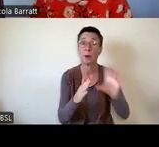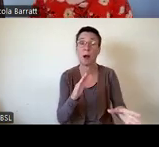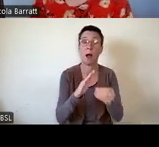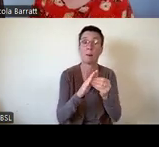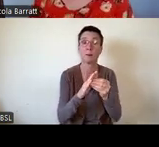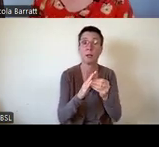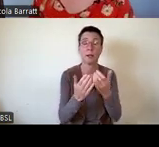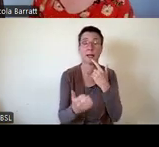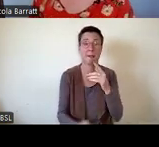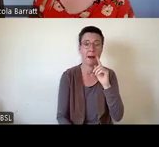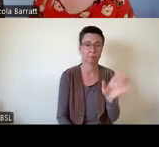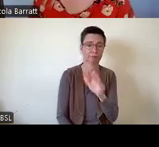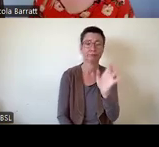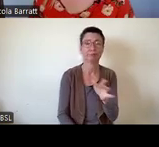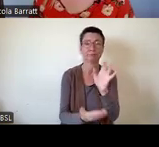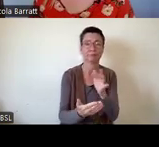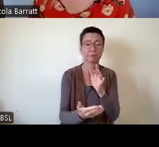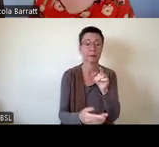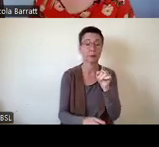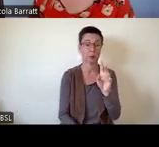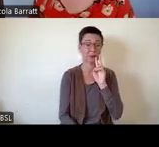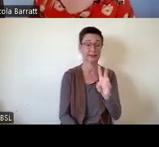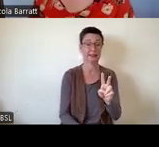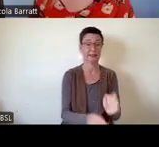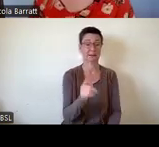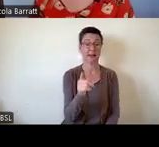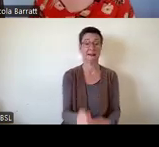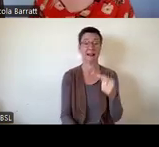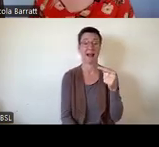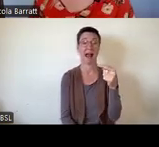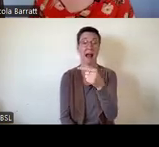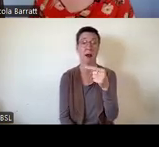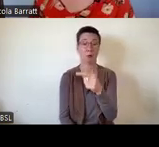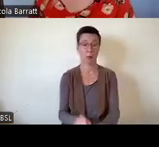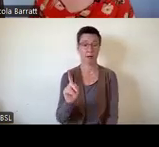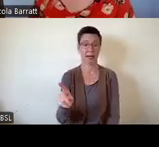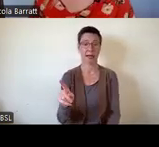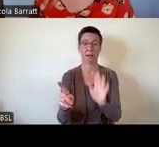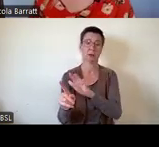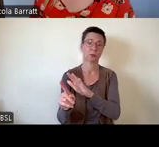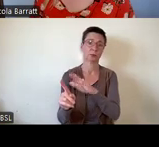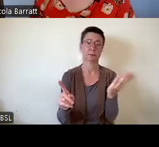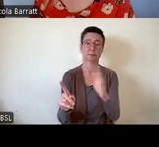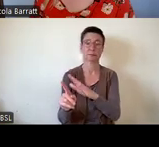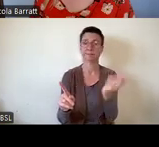You can see in this example, there's an arrow on the right, and you could use that to swipe through to the other slides.